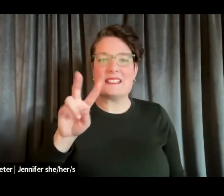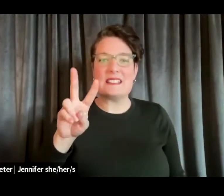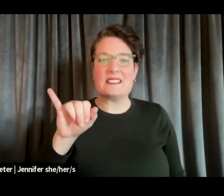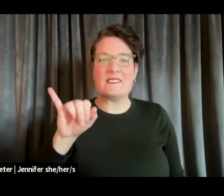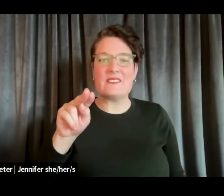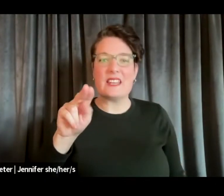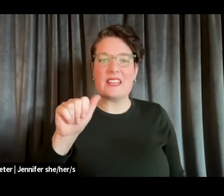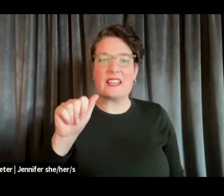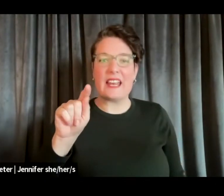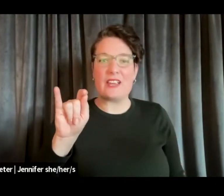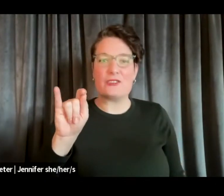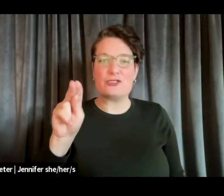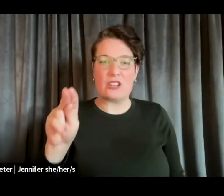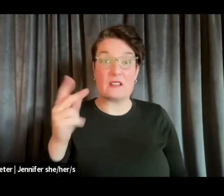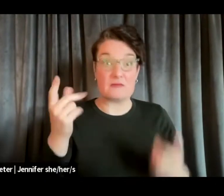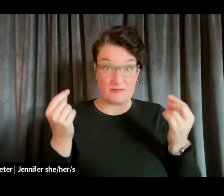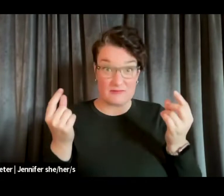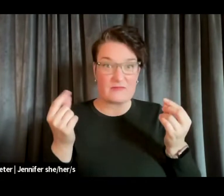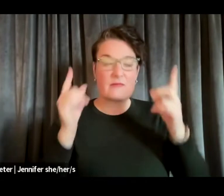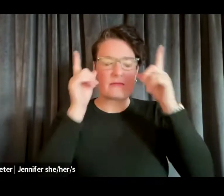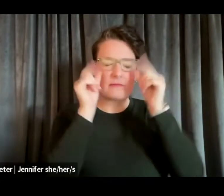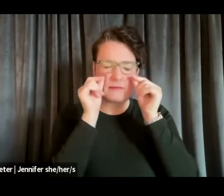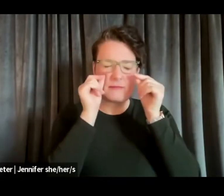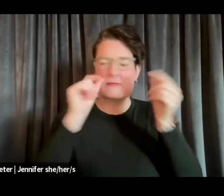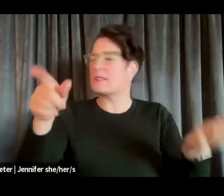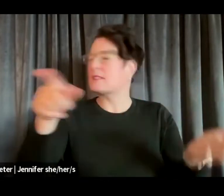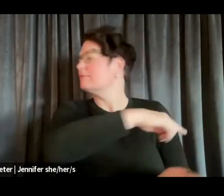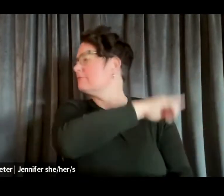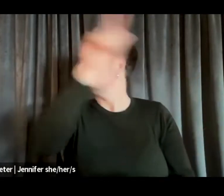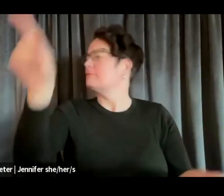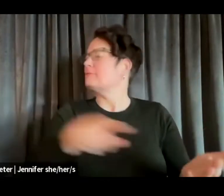You would like close your eyes and point to mm-hmm. like something on the Torah.